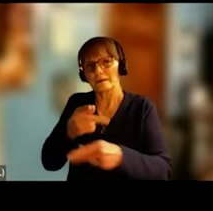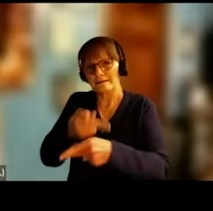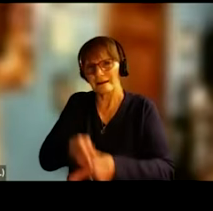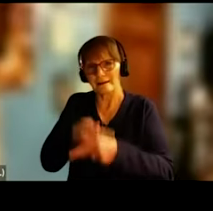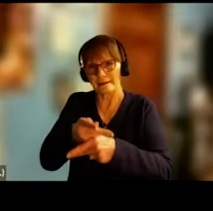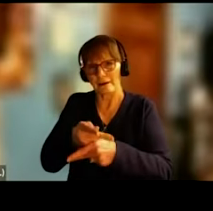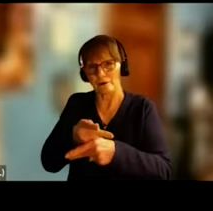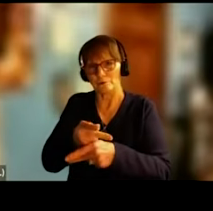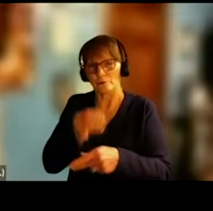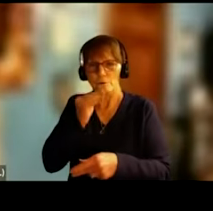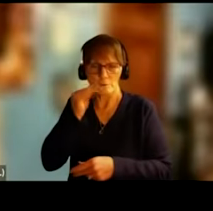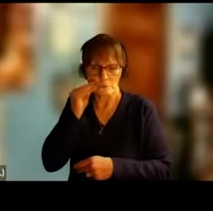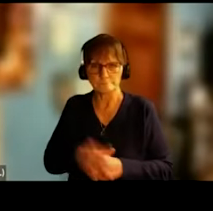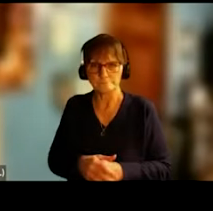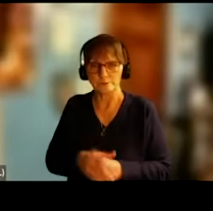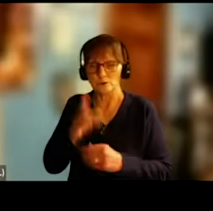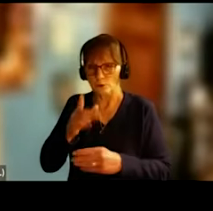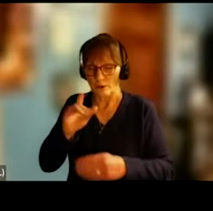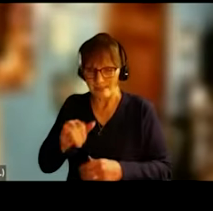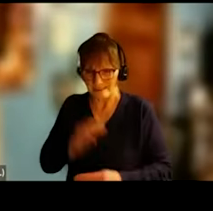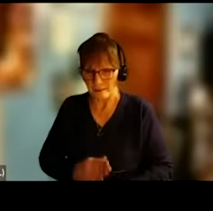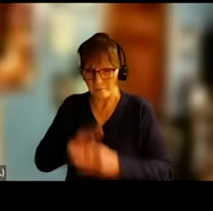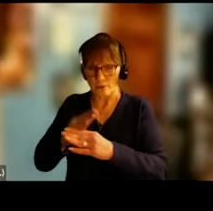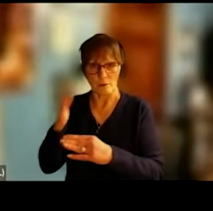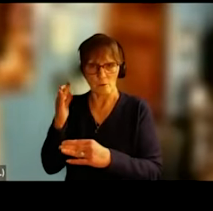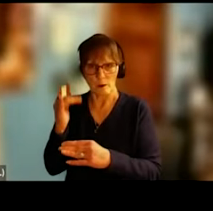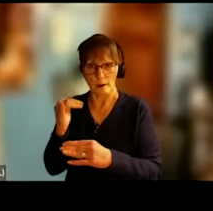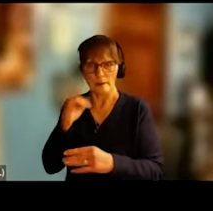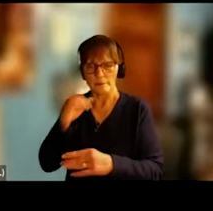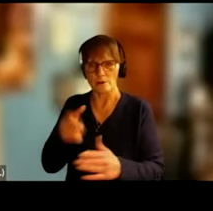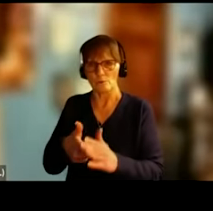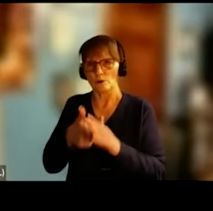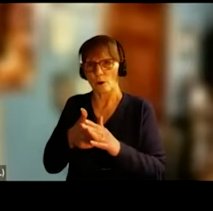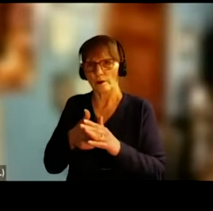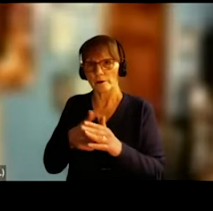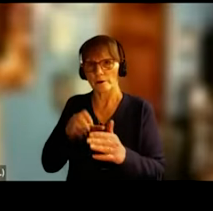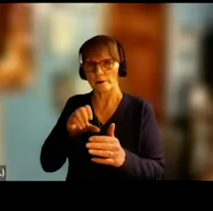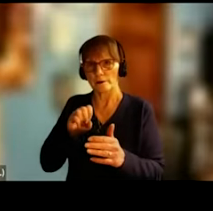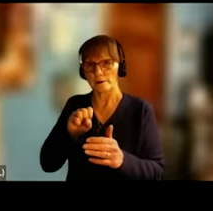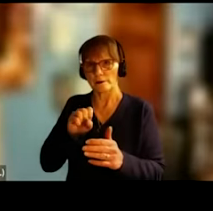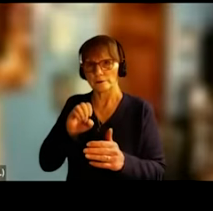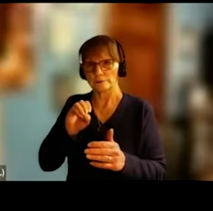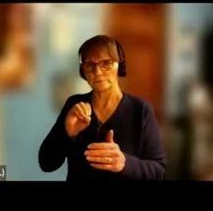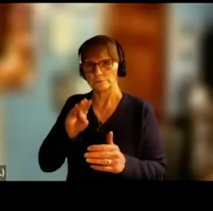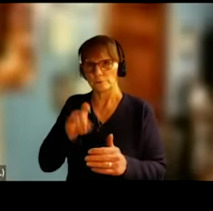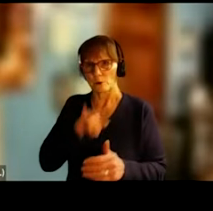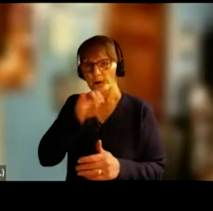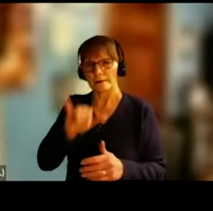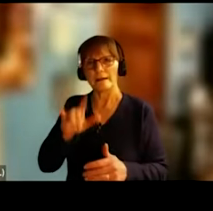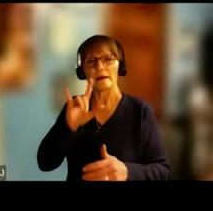So as Caitlin outlined, a big barrier is that many of these long-term facilities require sobriety and they have the ability to deny people